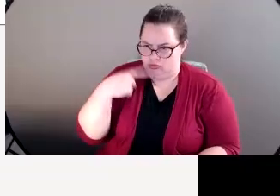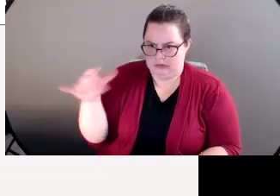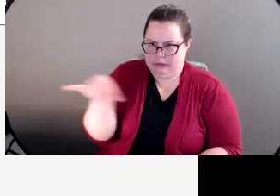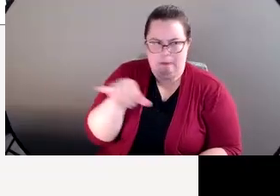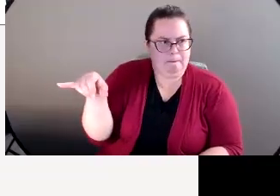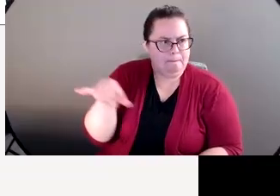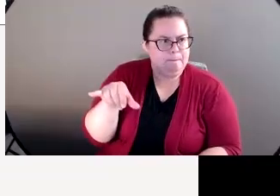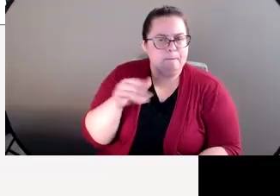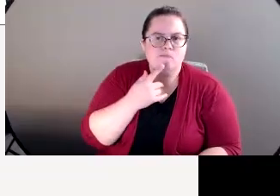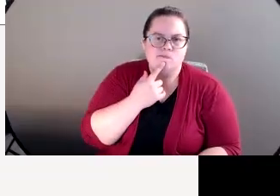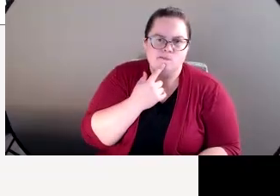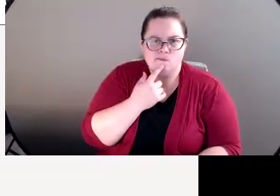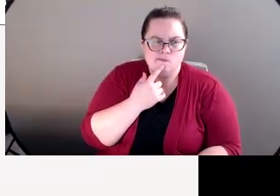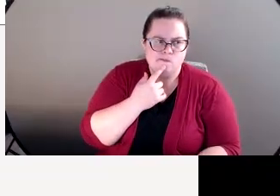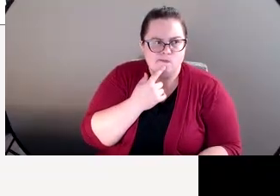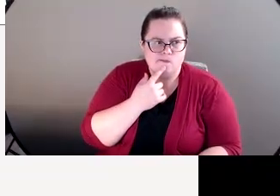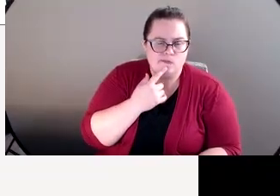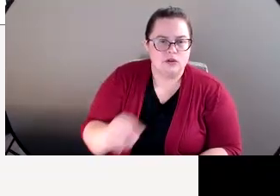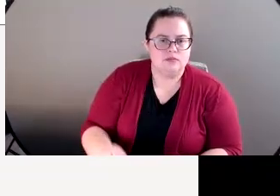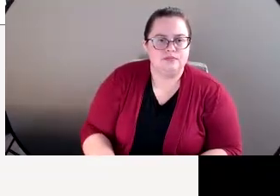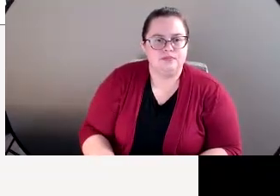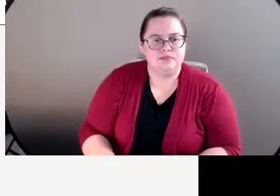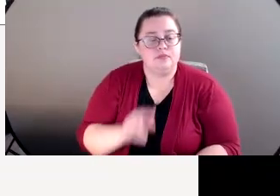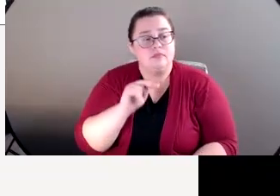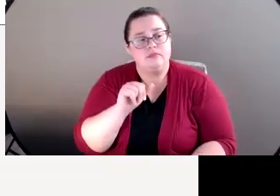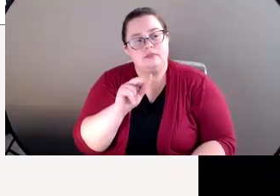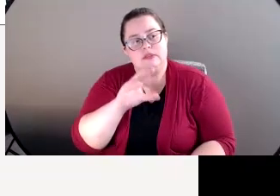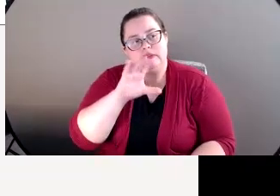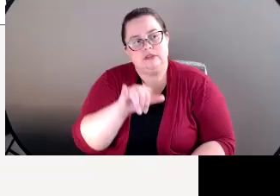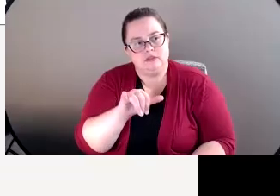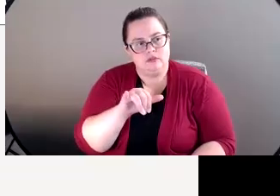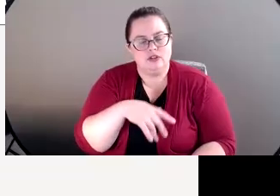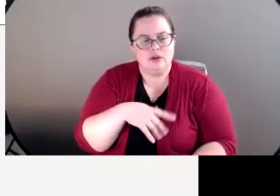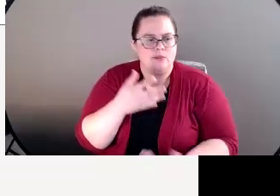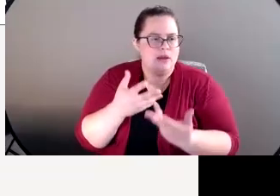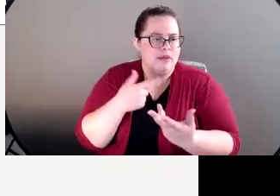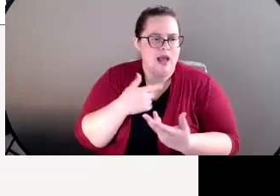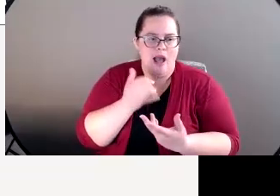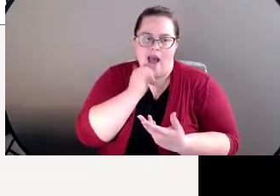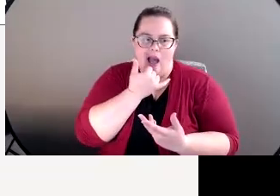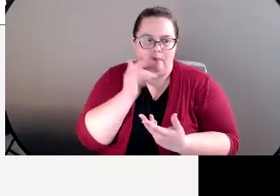Maybe there might be something unclicked or something